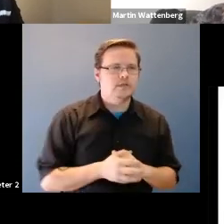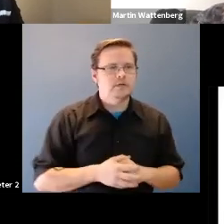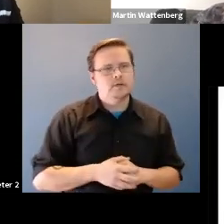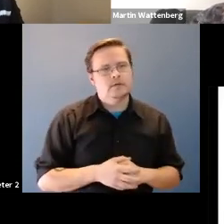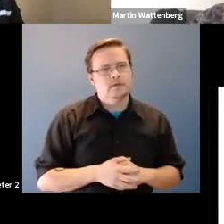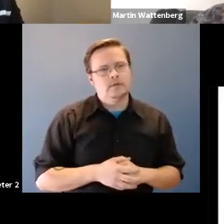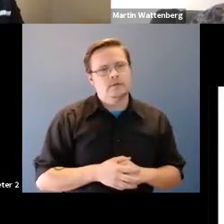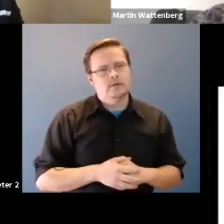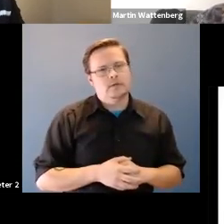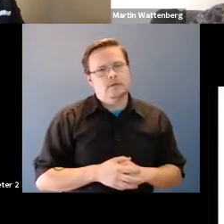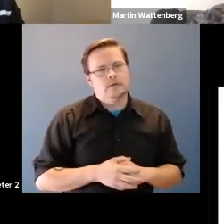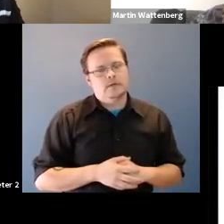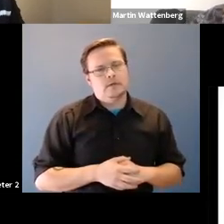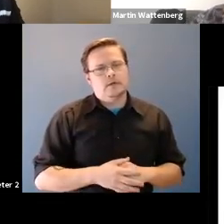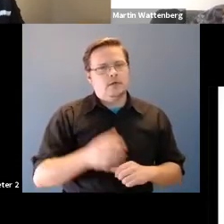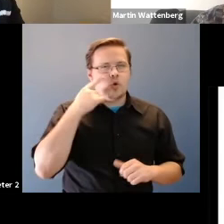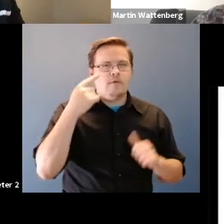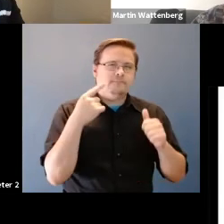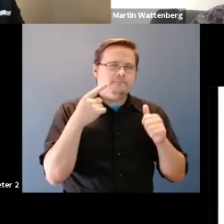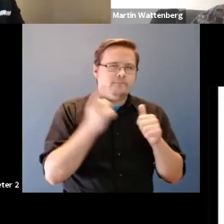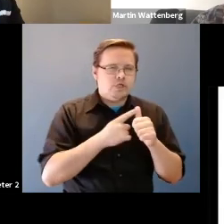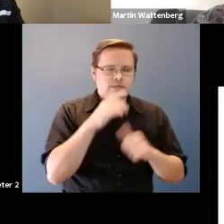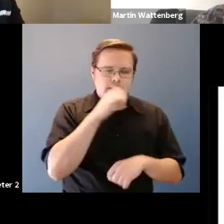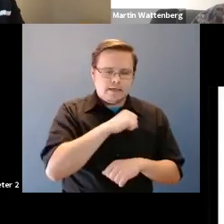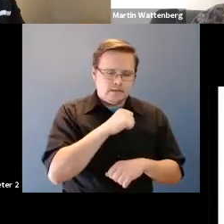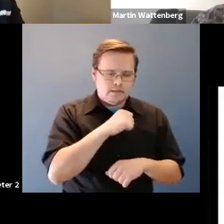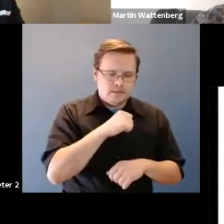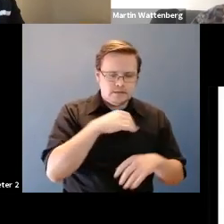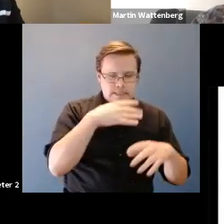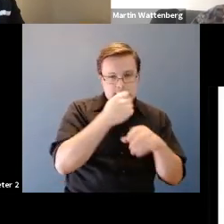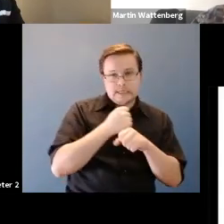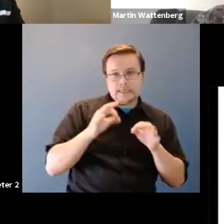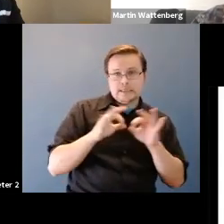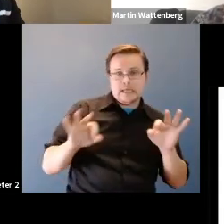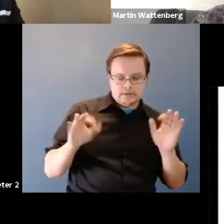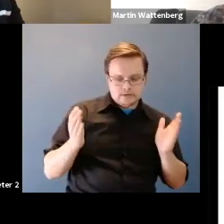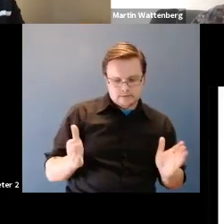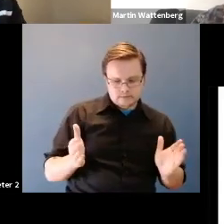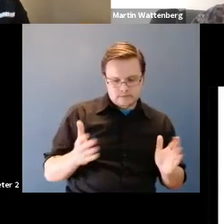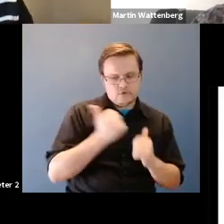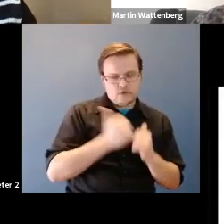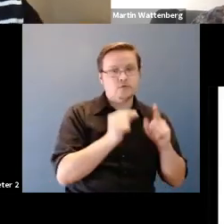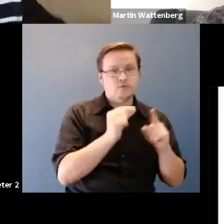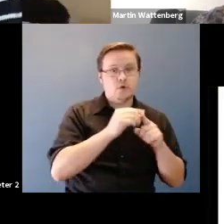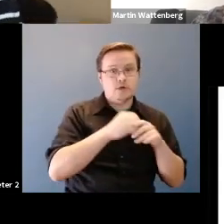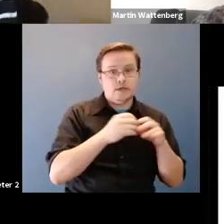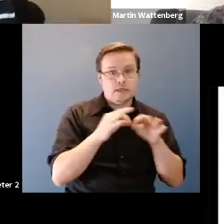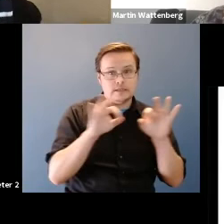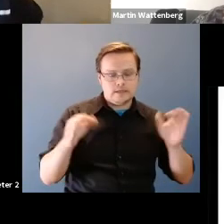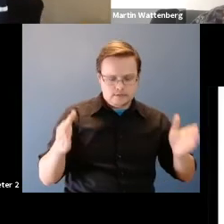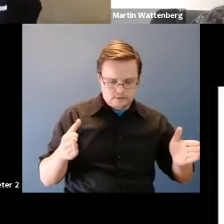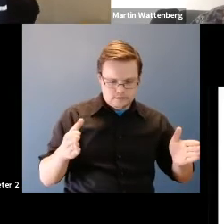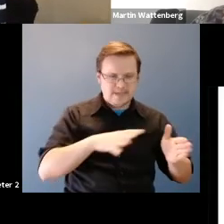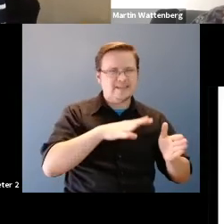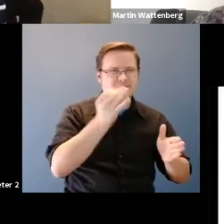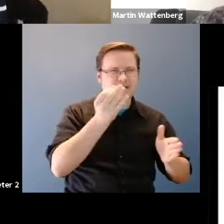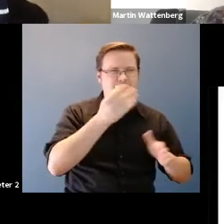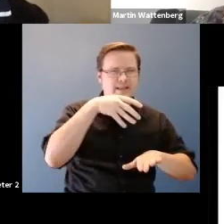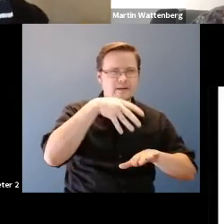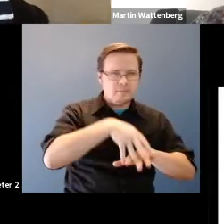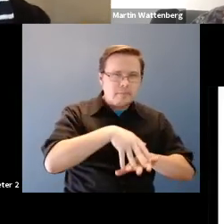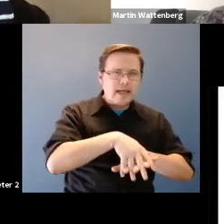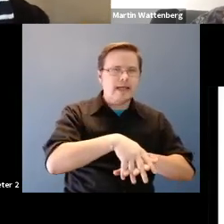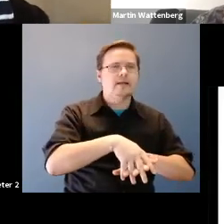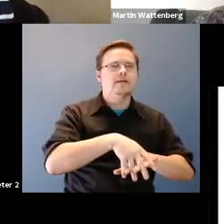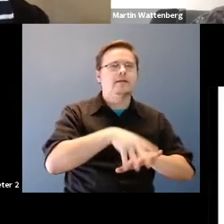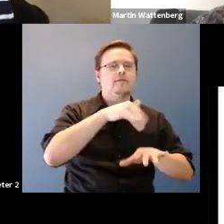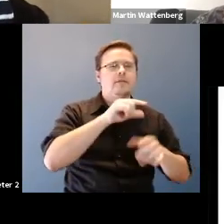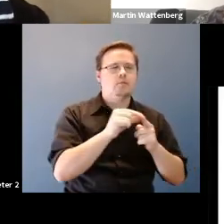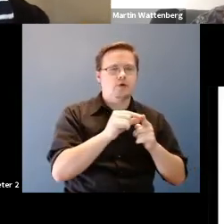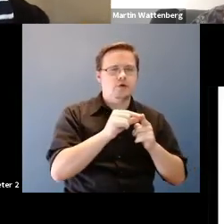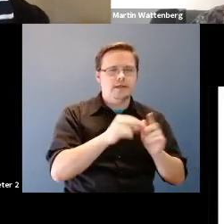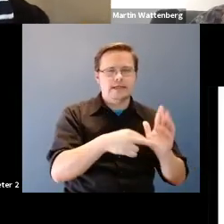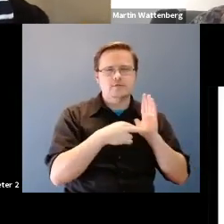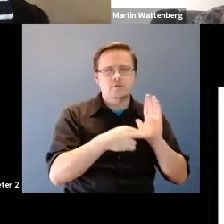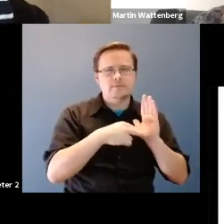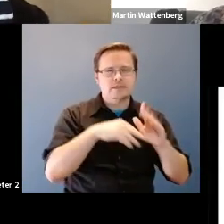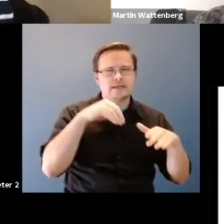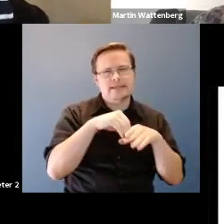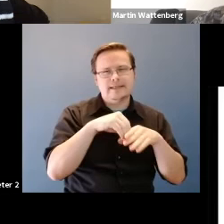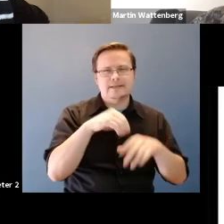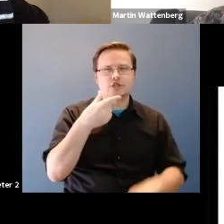Martin Wattenberg: It to a first approximation, it takes a sentence and then for each word in the sentence, it is finding an embedding of that word is into space it's representative geometrical and next slide.